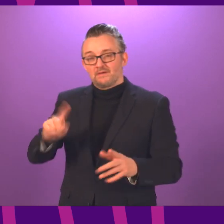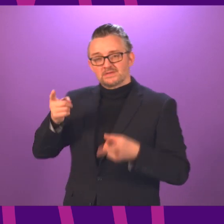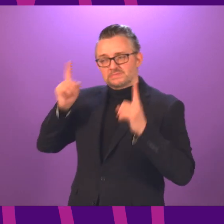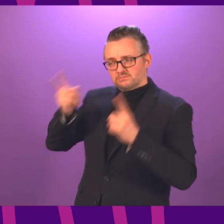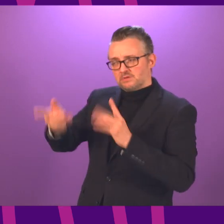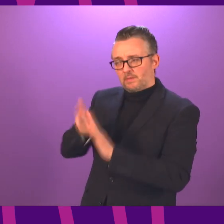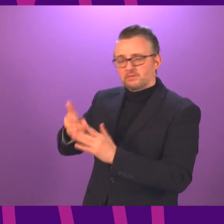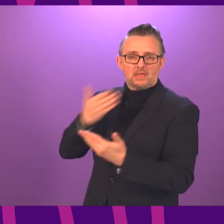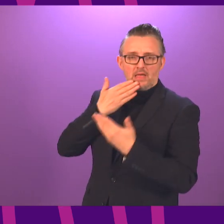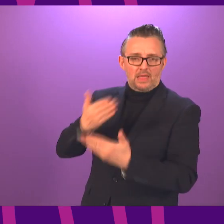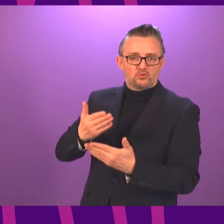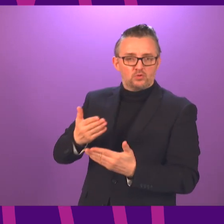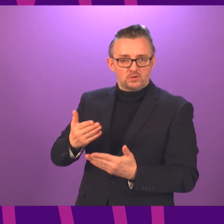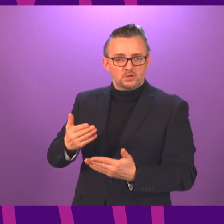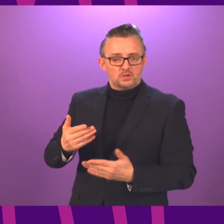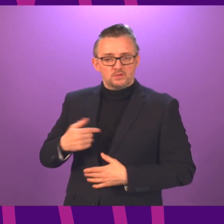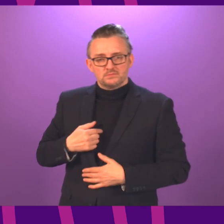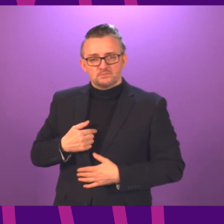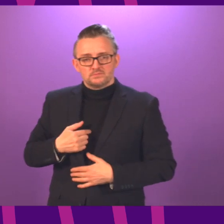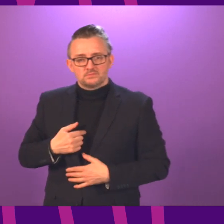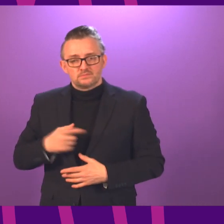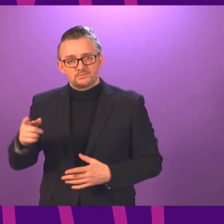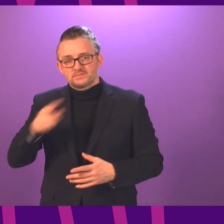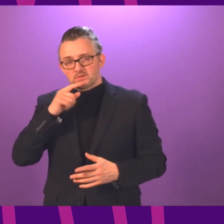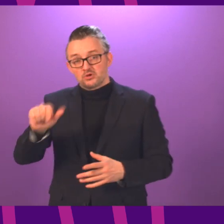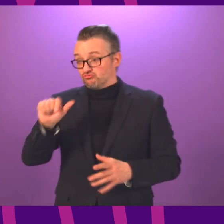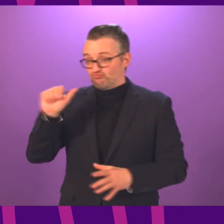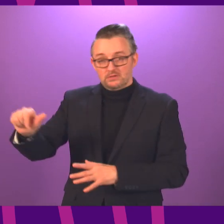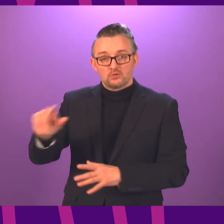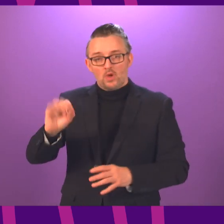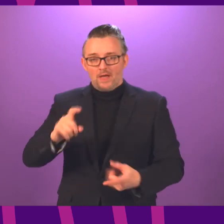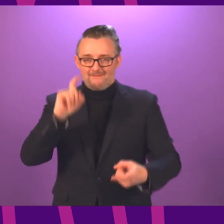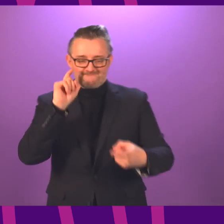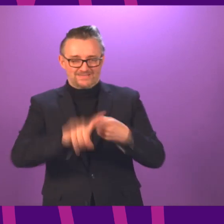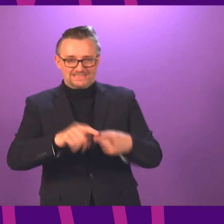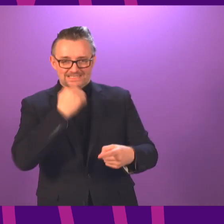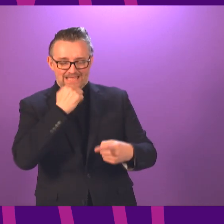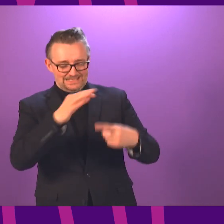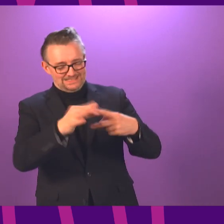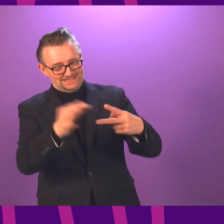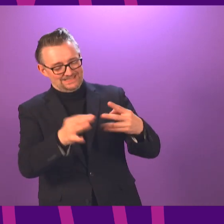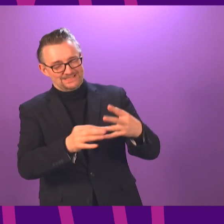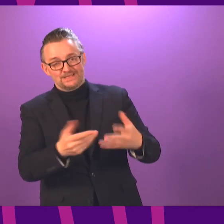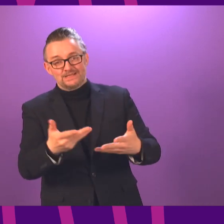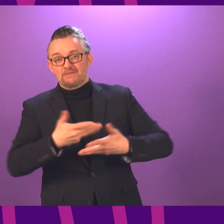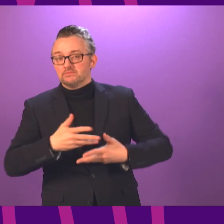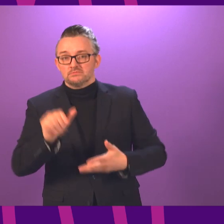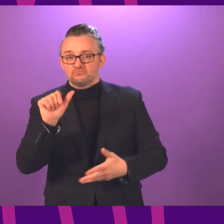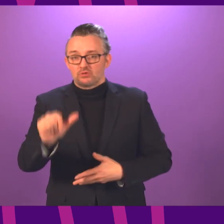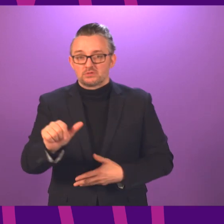and note that, rightly, no set dates for easing lockdown restrictions have been given in the